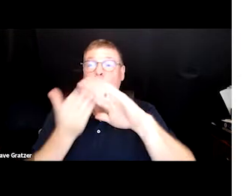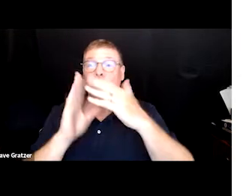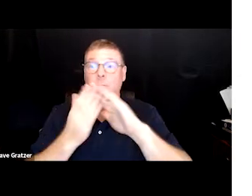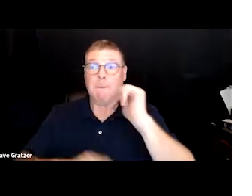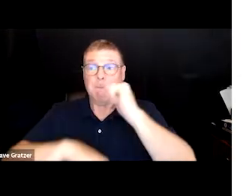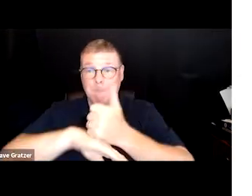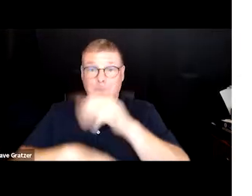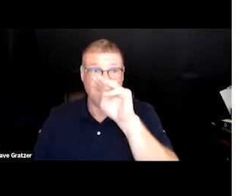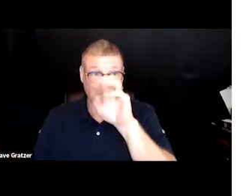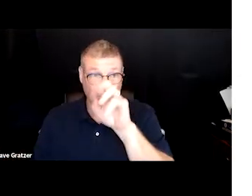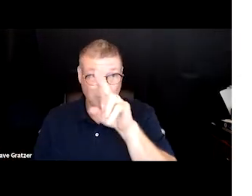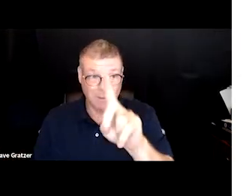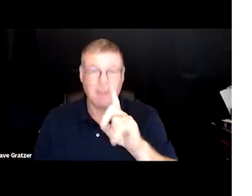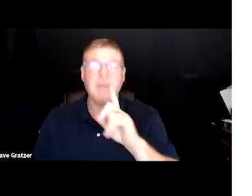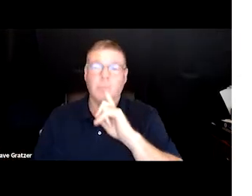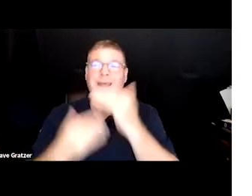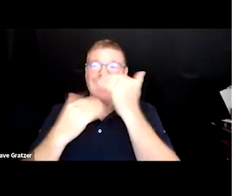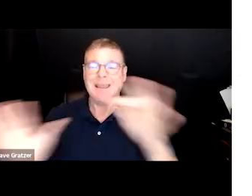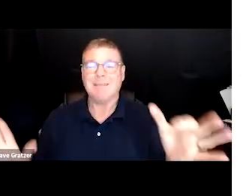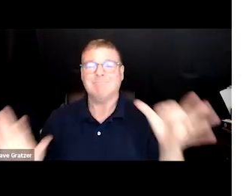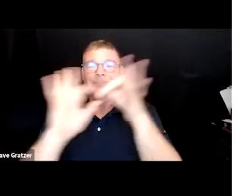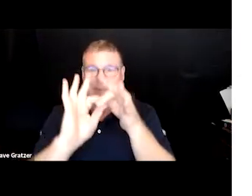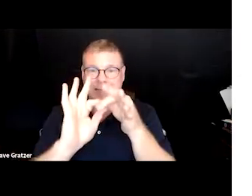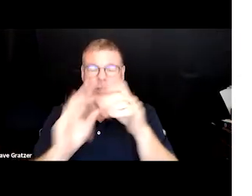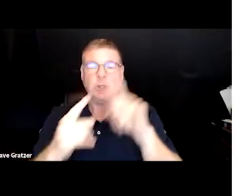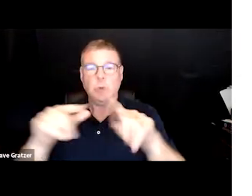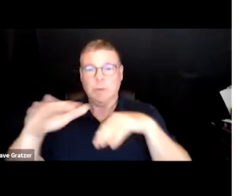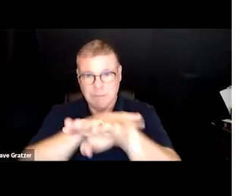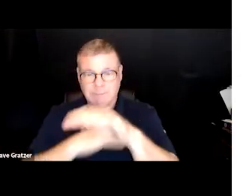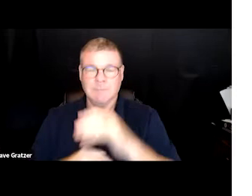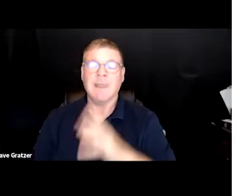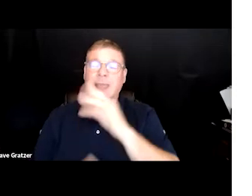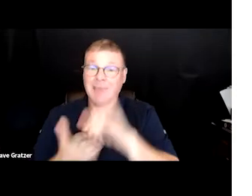in the area often limited linkage to care at reentry, which was part of this initiative.